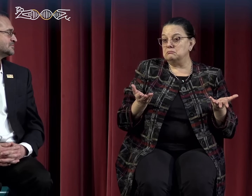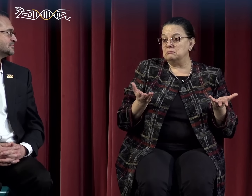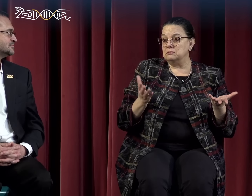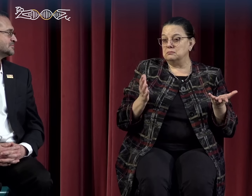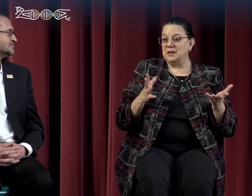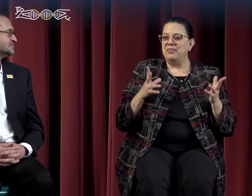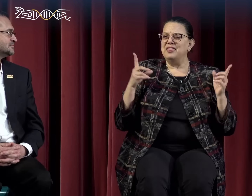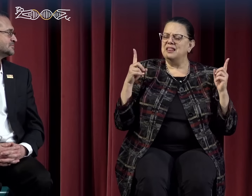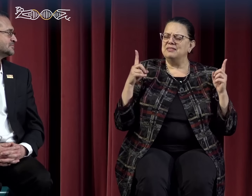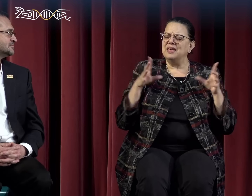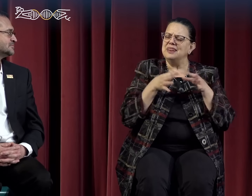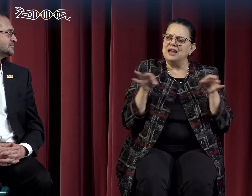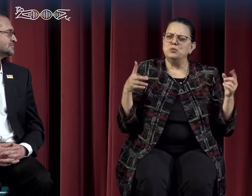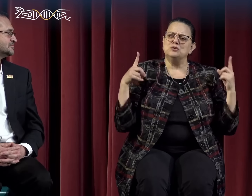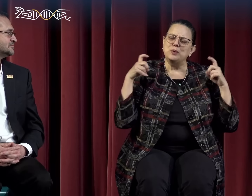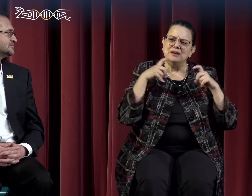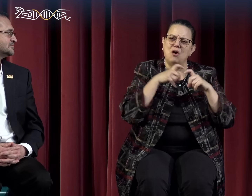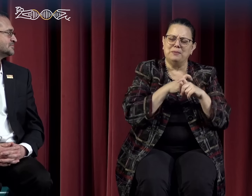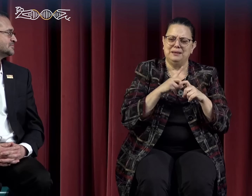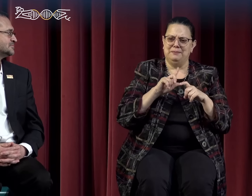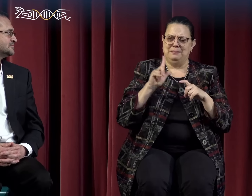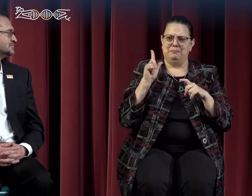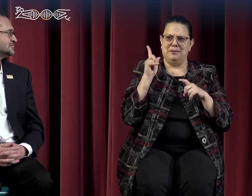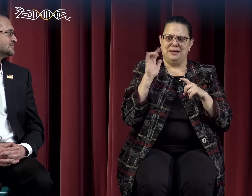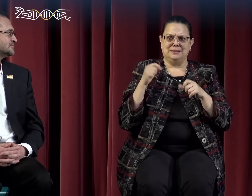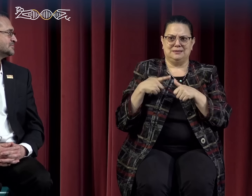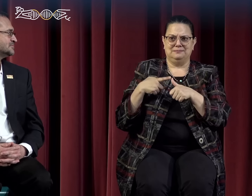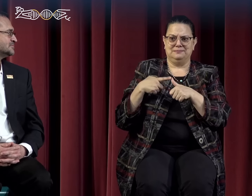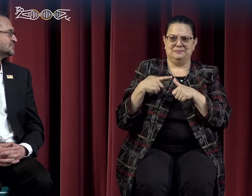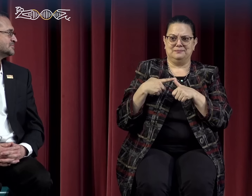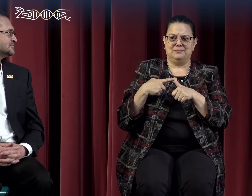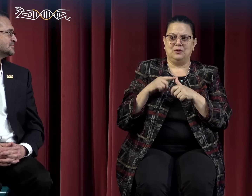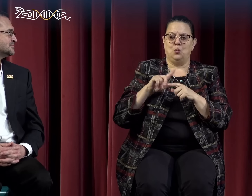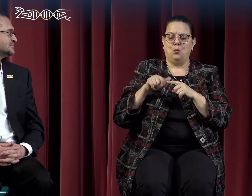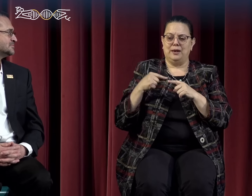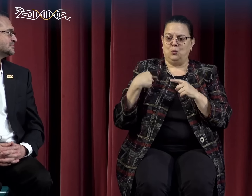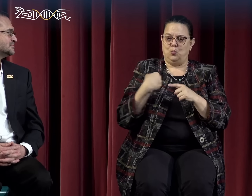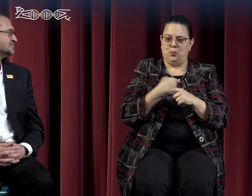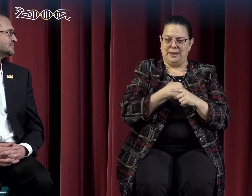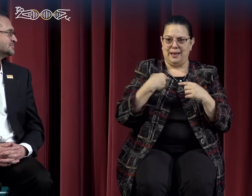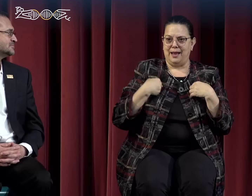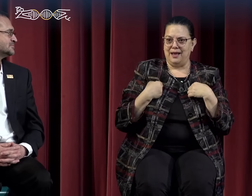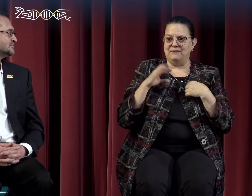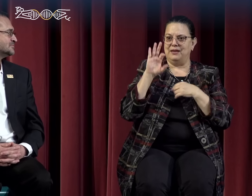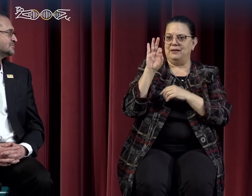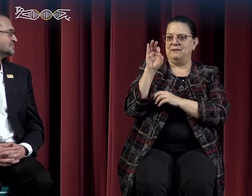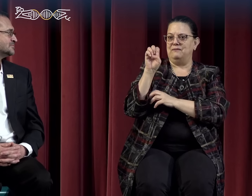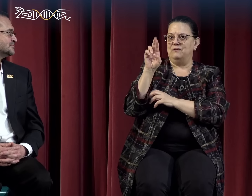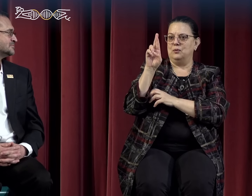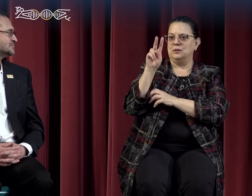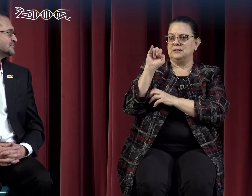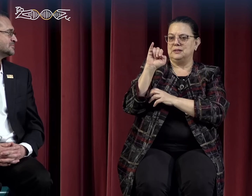point they are human in the ways that we can impact them or not.